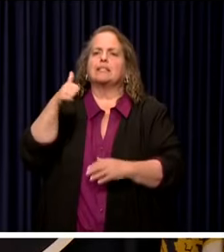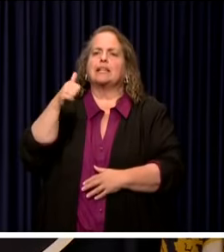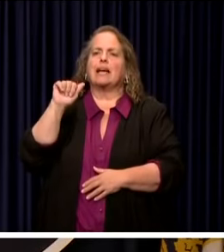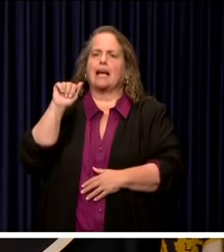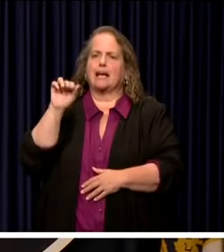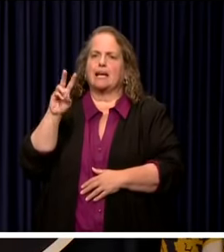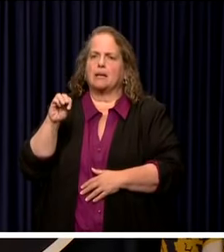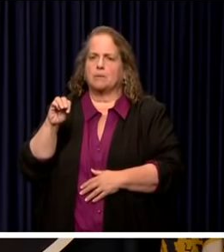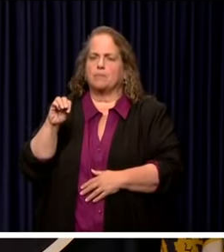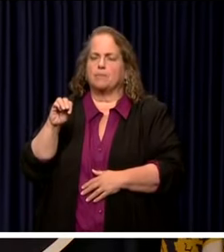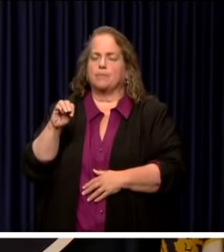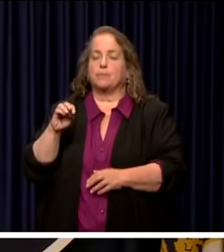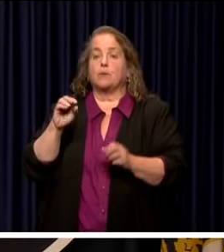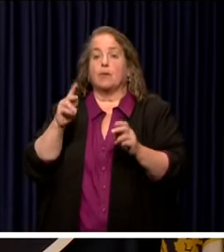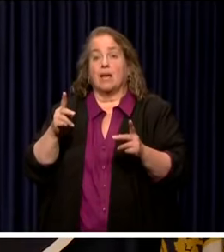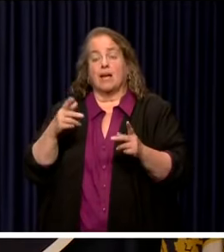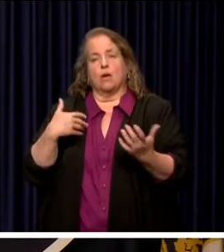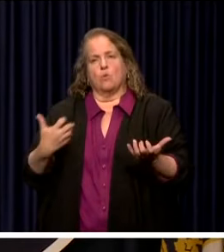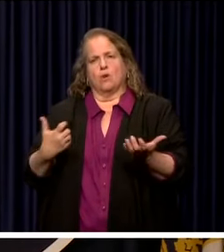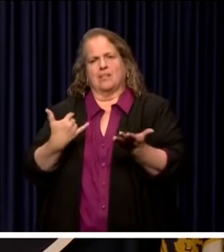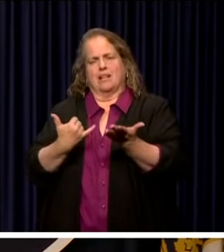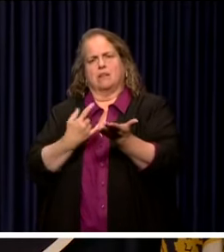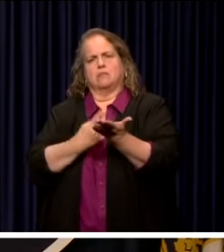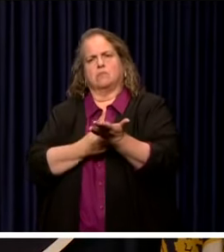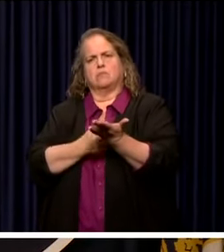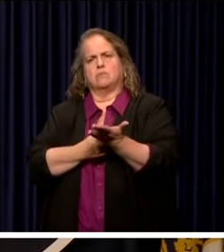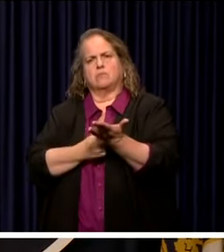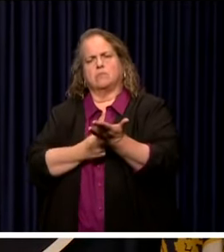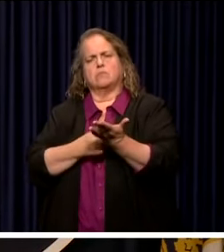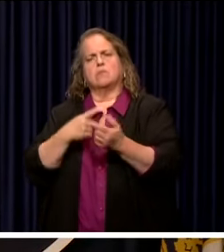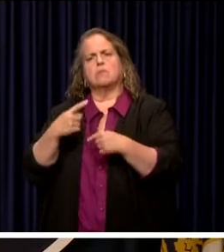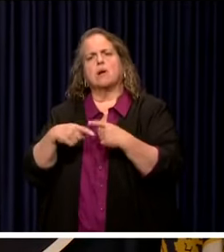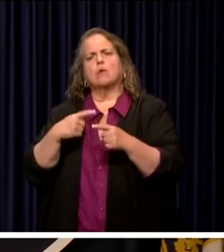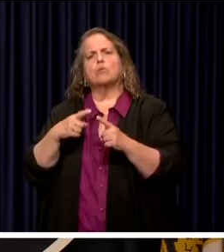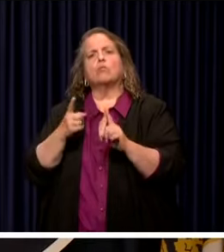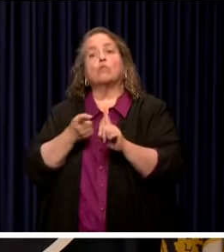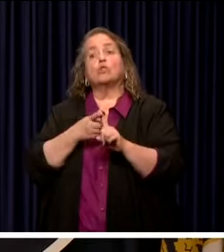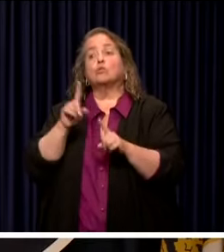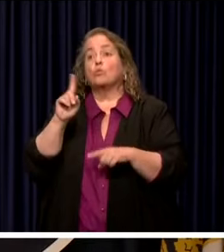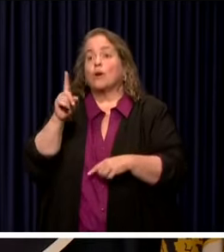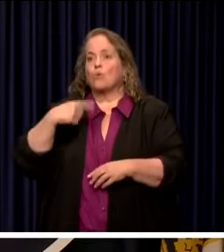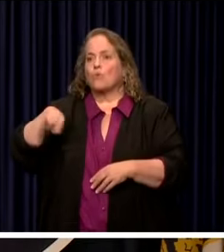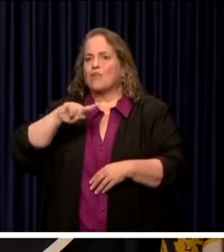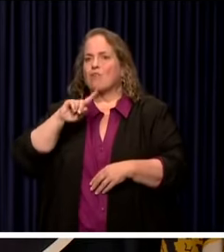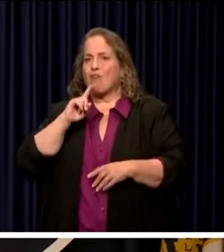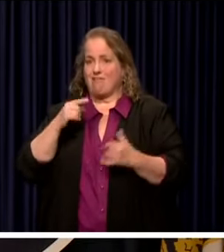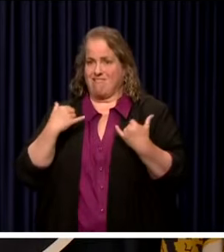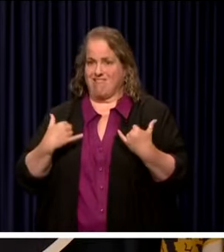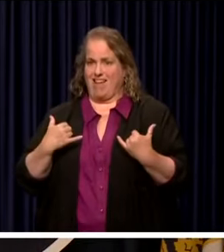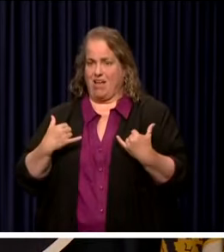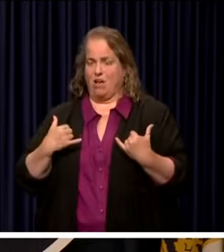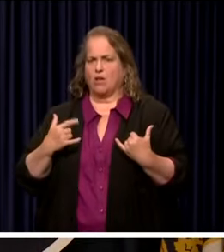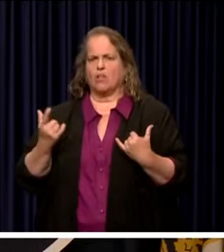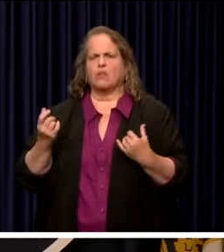FIRST LOOK AT WHERE WE ARE VERSUS THE A STATE LIKE, SAY, NEW YORK.